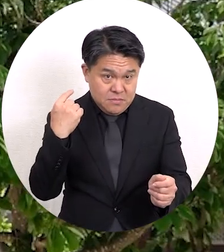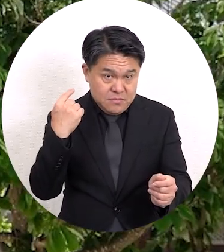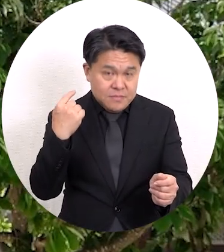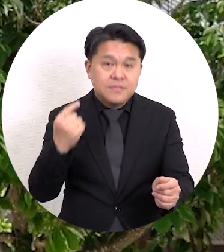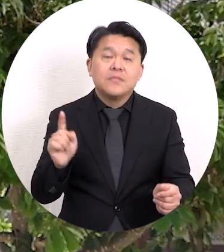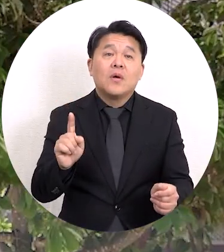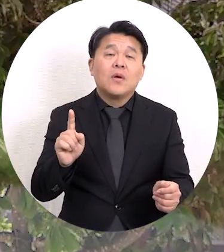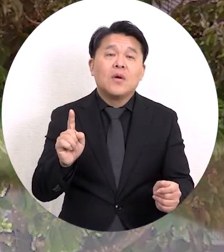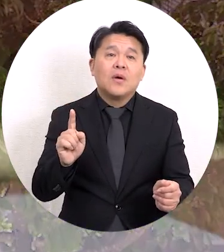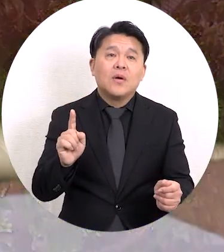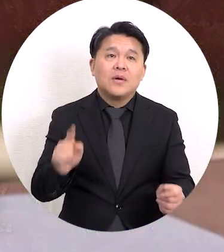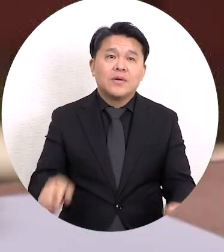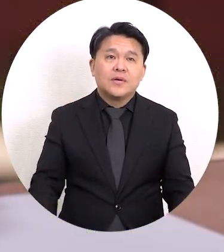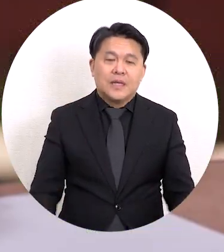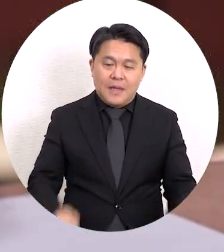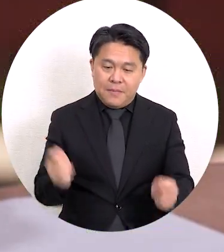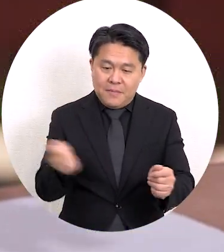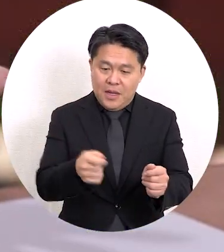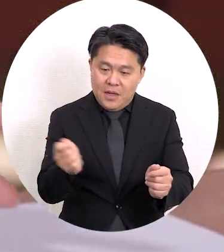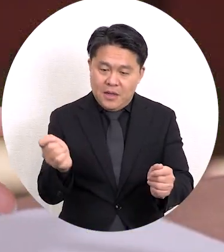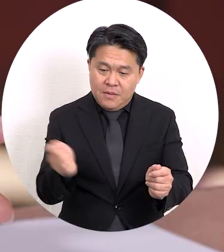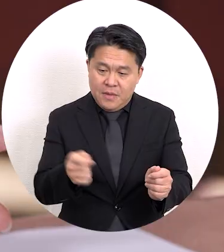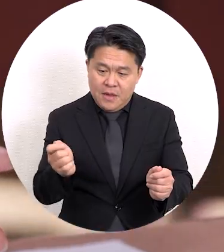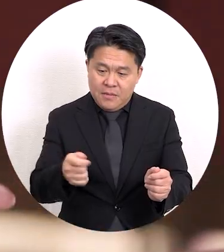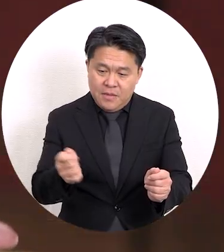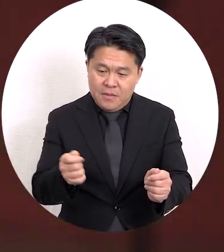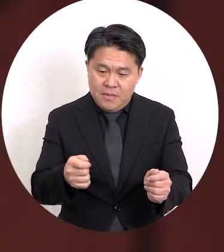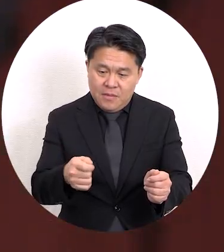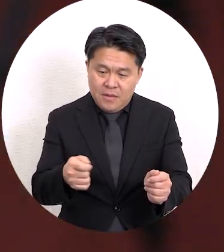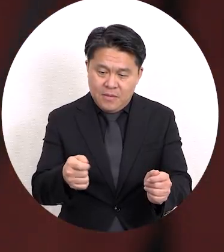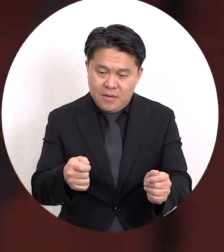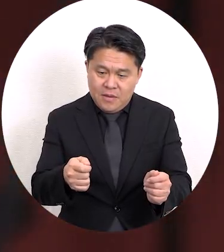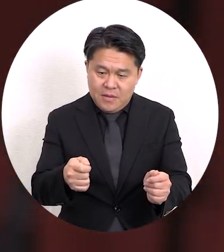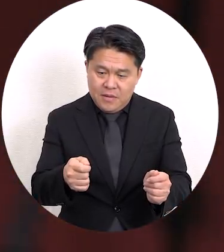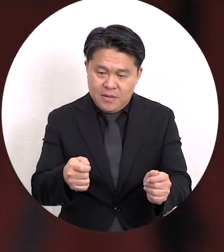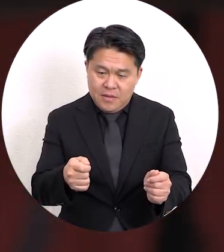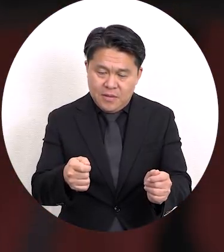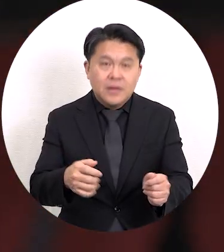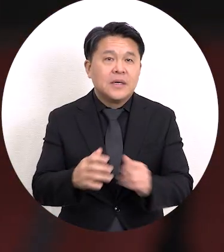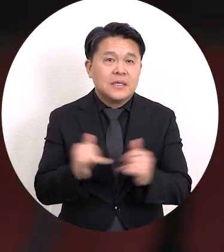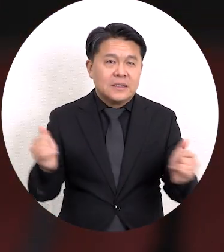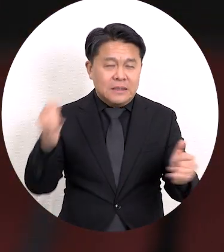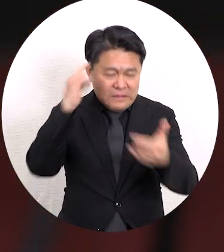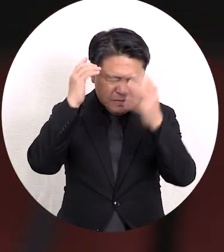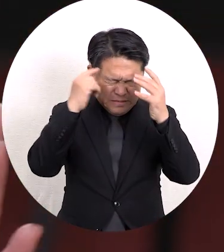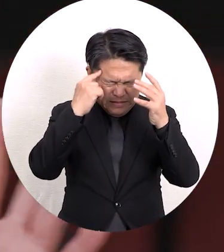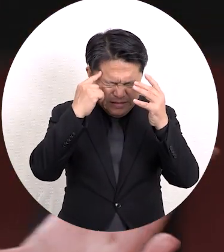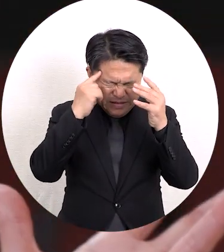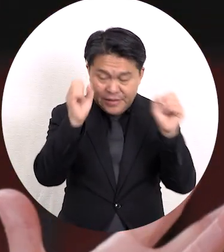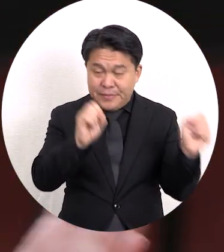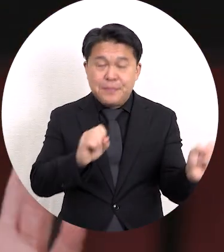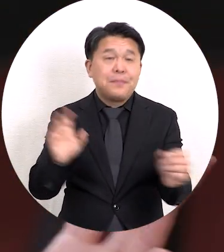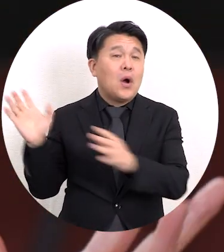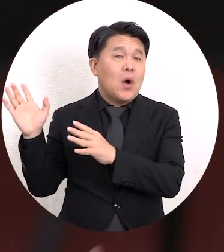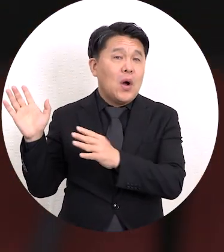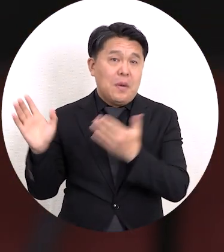It serves to bring us back to our basic state of mind, helping us forget distractions The rhythm acts as a tool to erase unnecessary thoughts